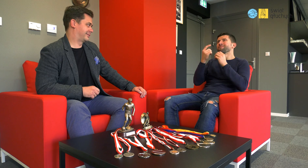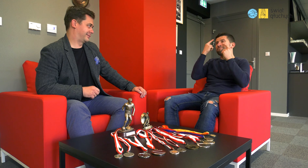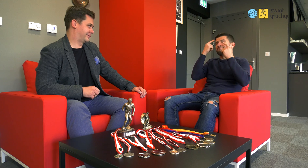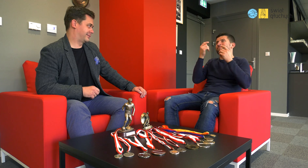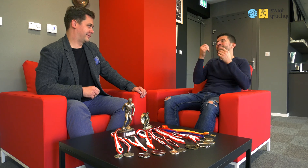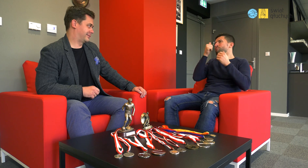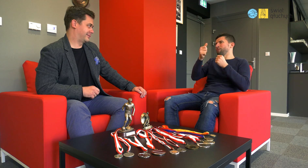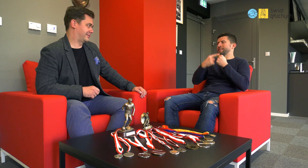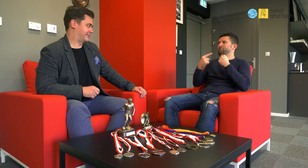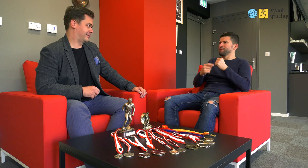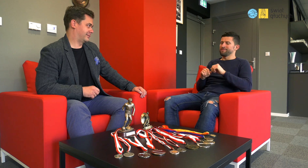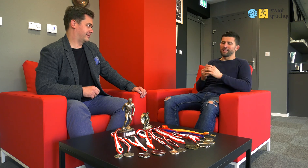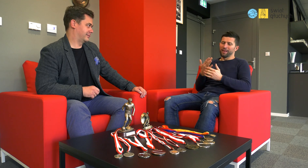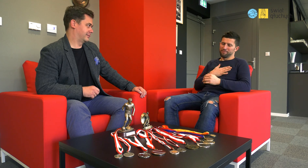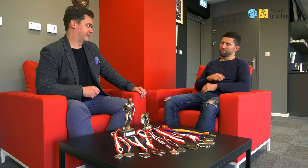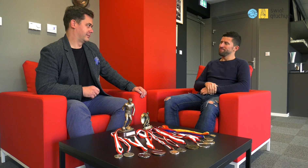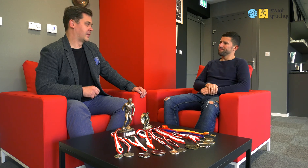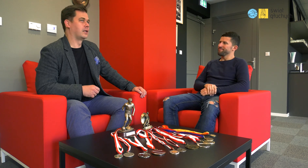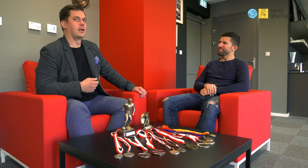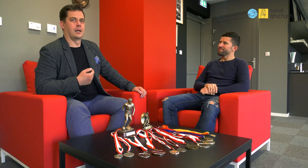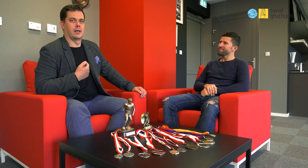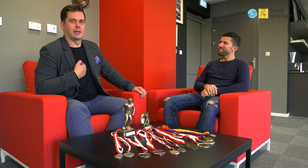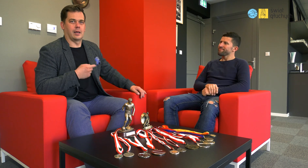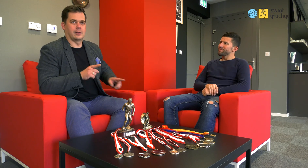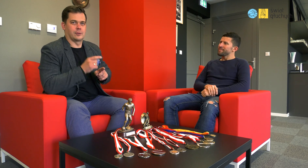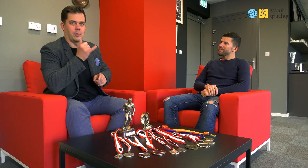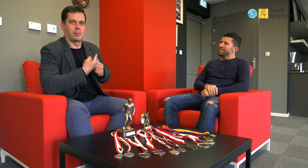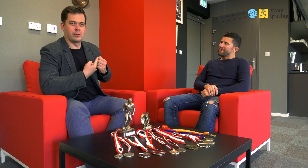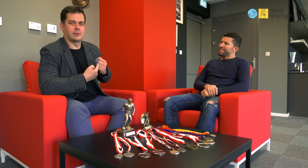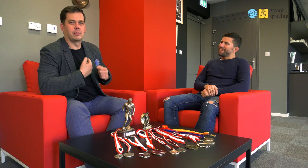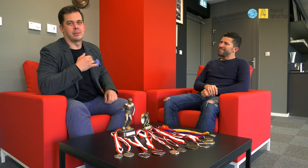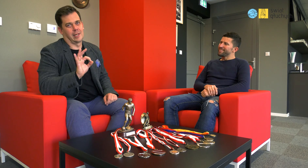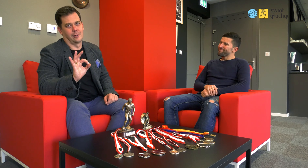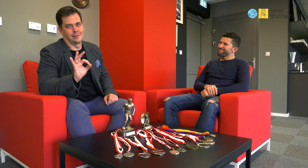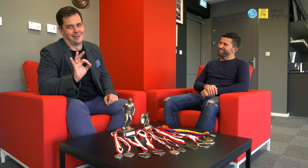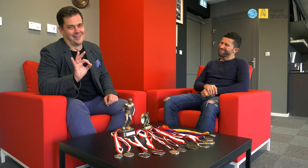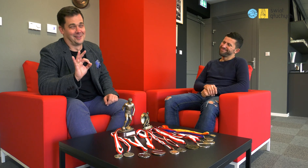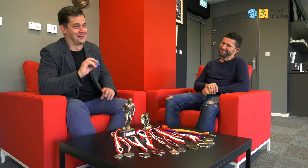I can't really count how many I have. I also can't count, because I have 0.